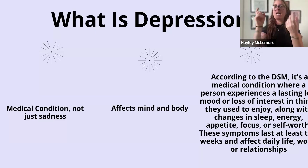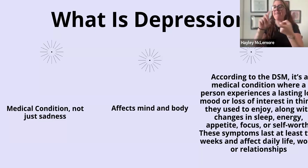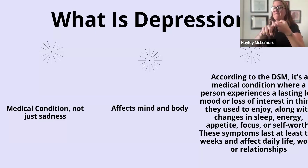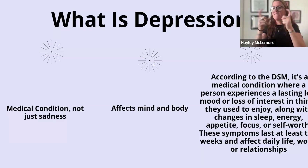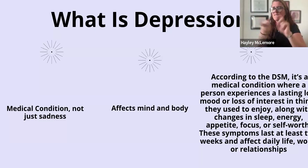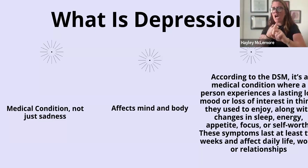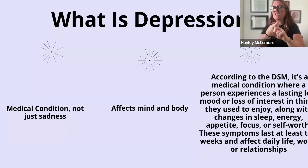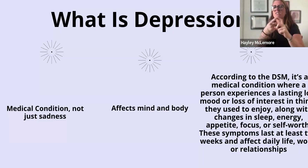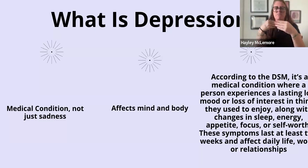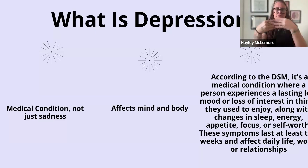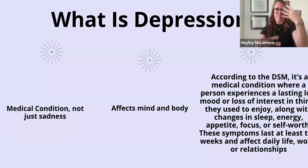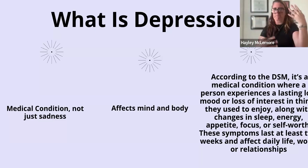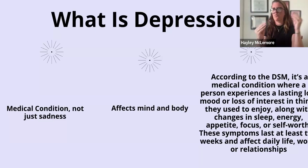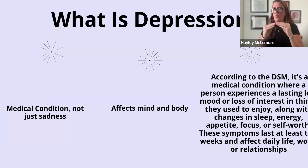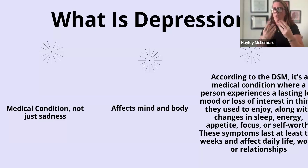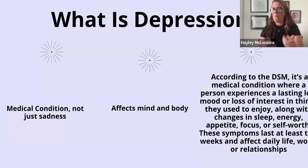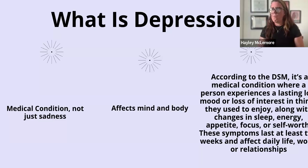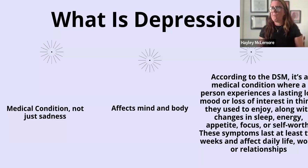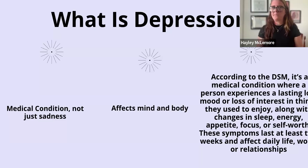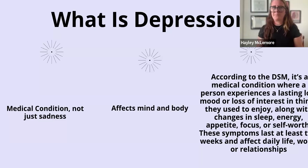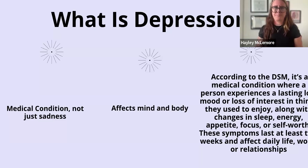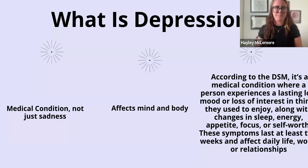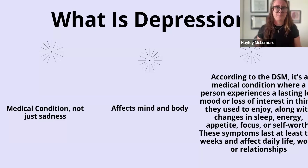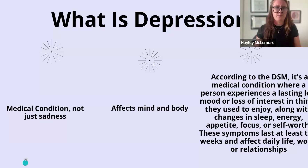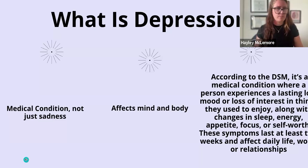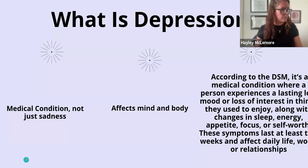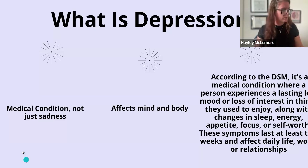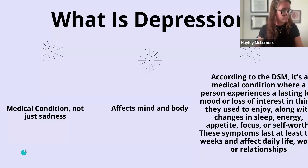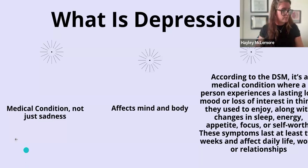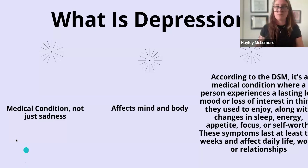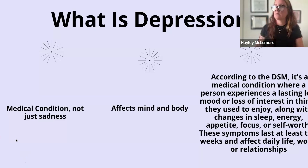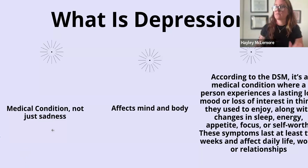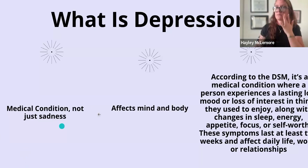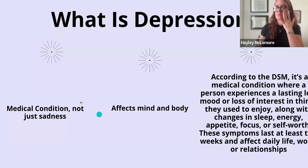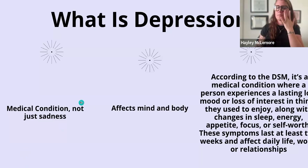work, relationships, families, friends, that can mean that you have depression.